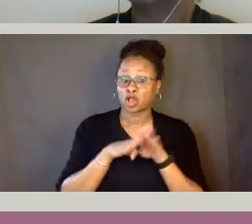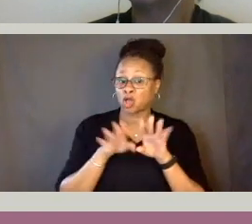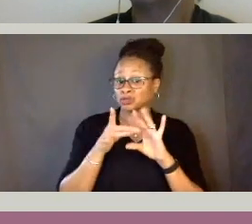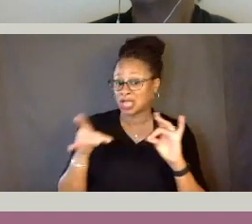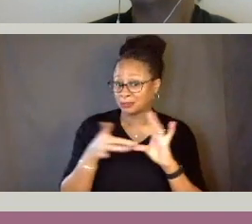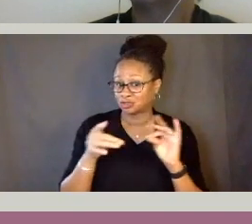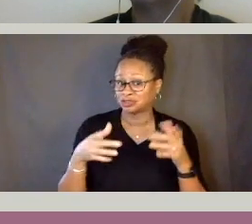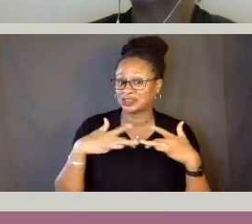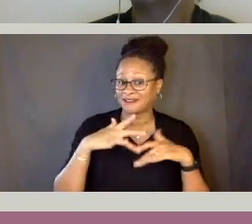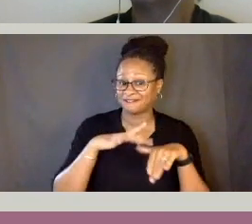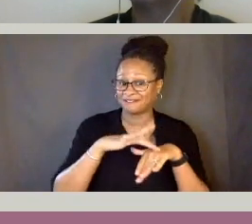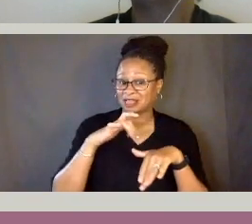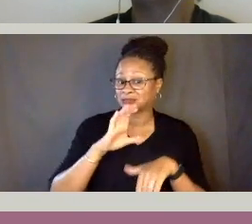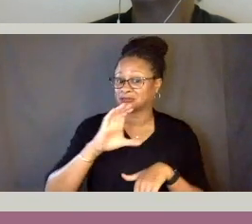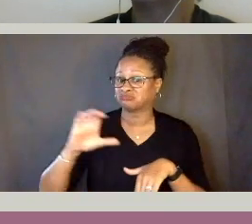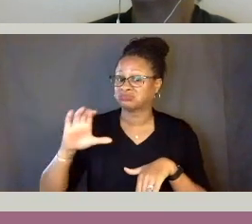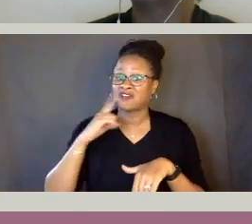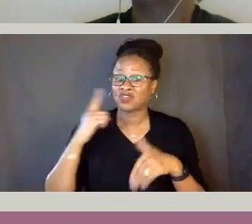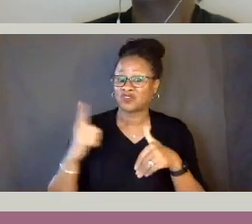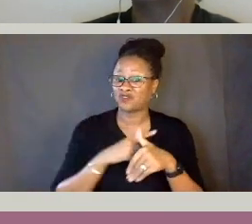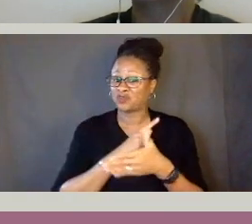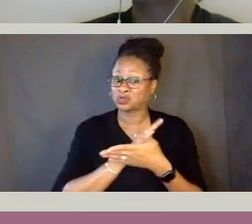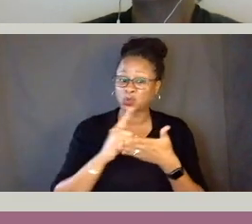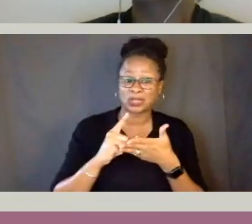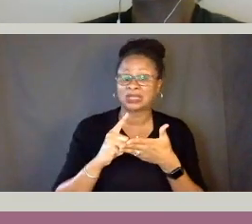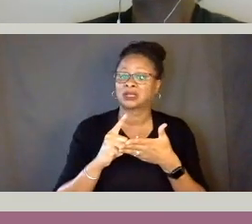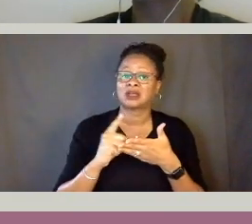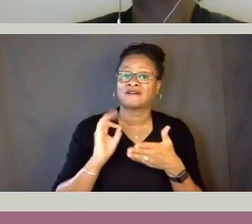to be closed-captioning devices for the premiere week